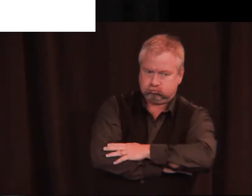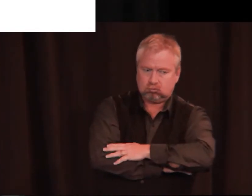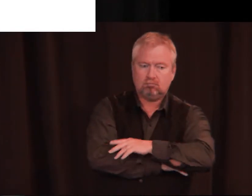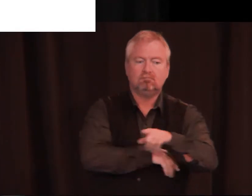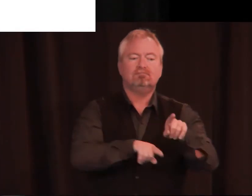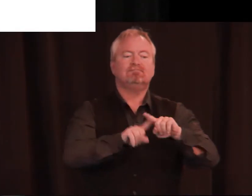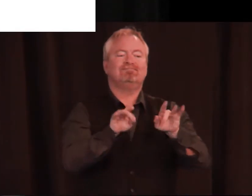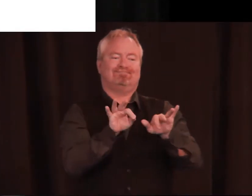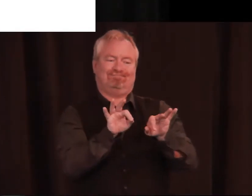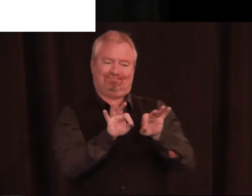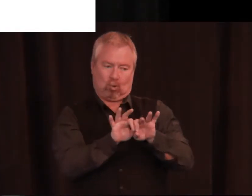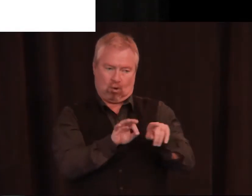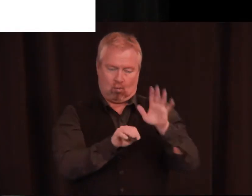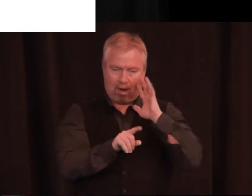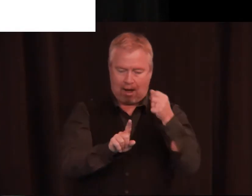have an impact on outcomes.